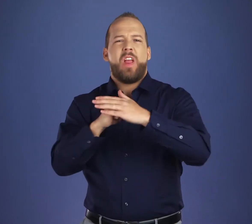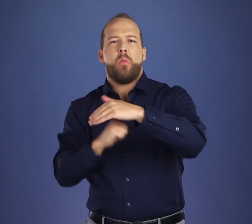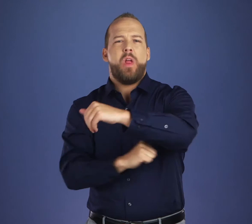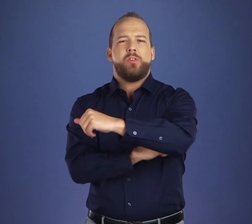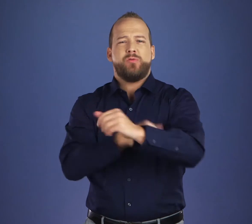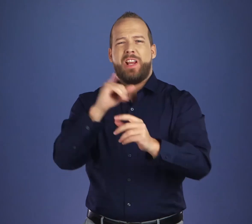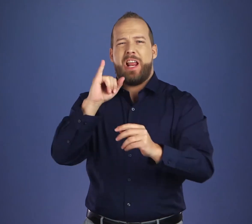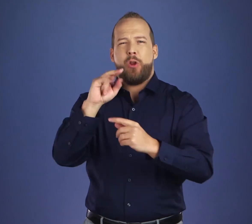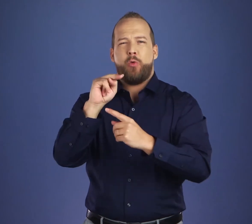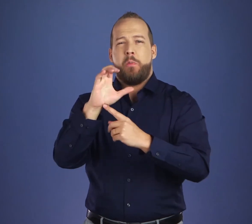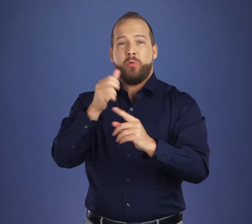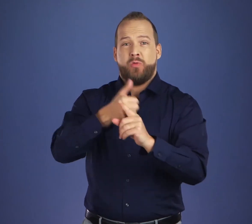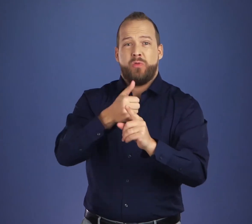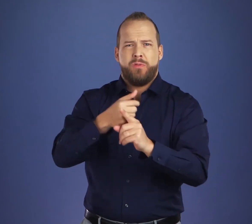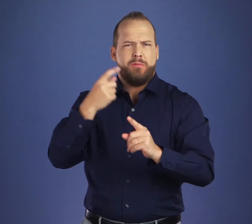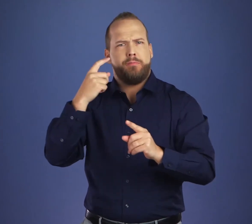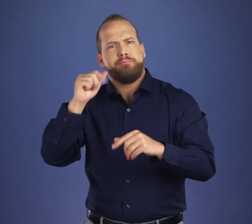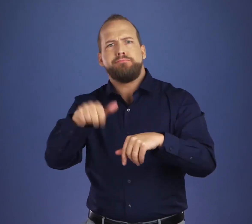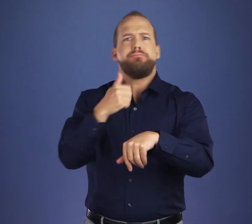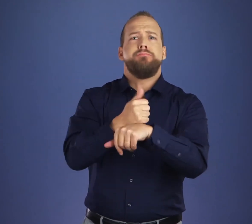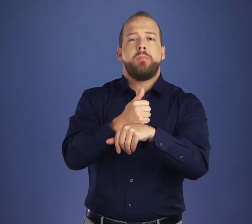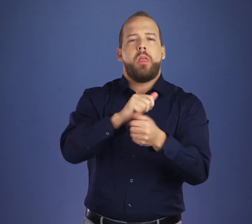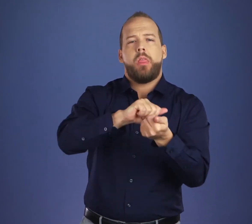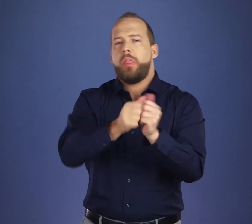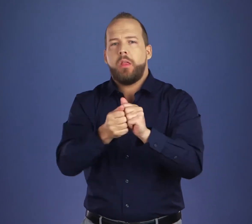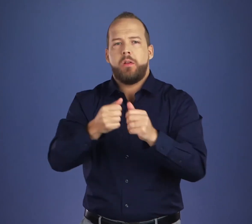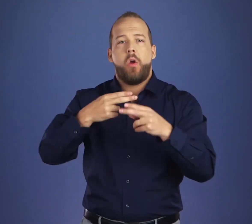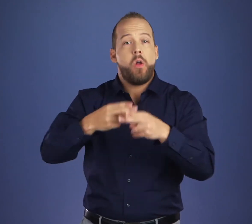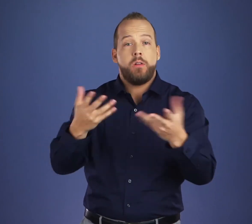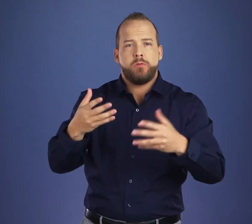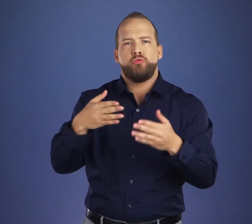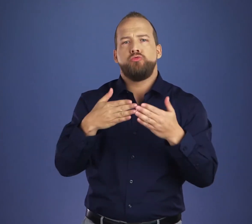was changed to the General Service Board of Alcoholics Anonymous, Inc.,